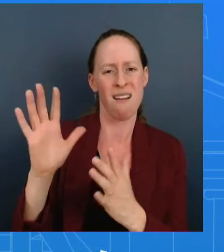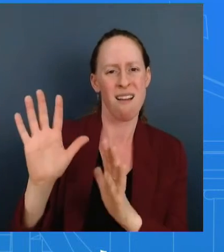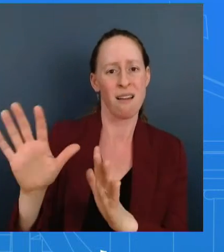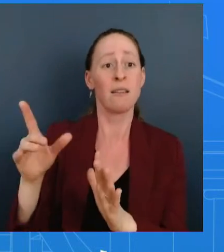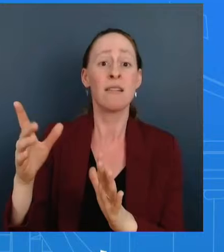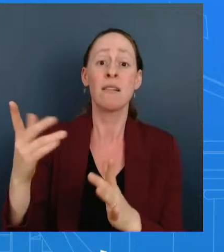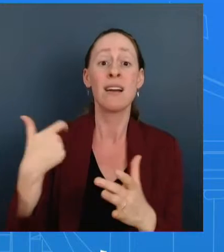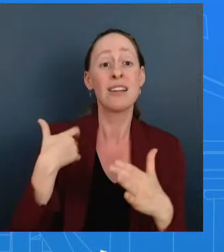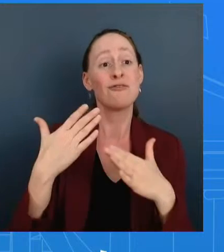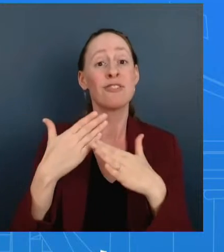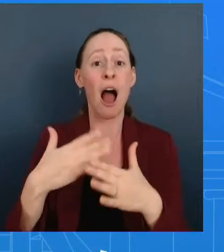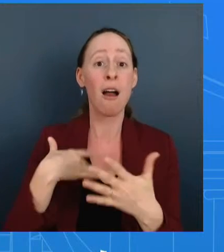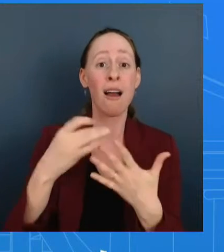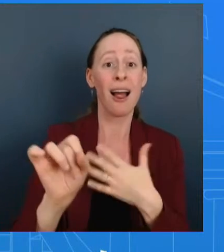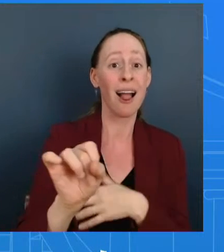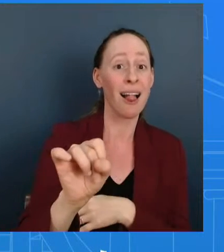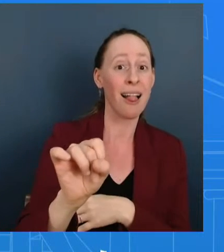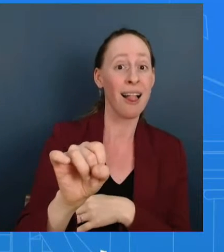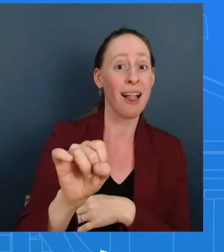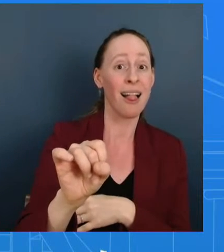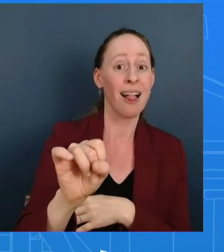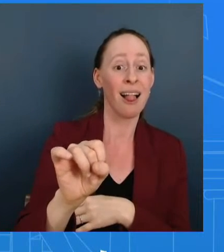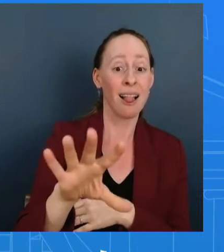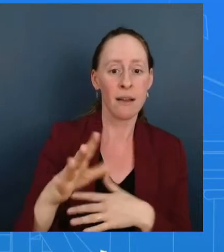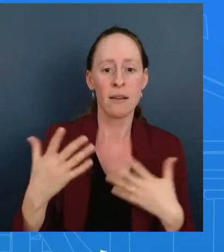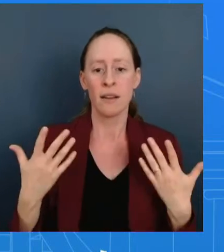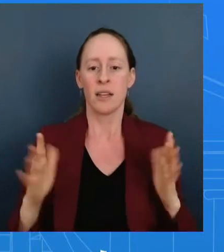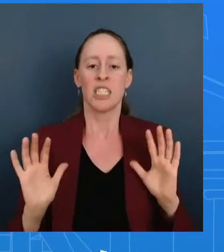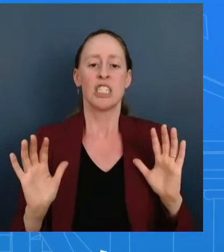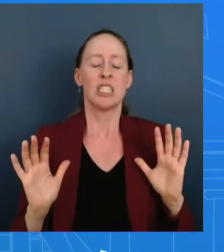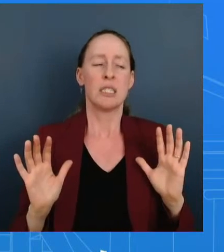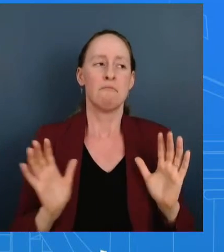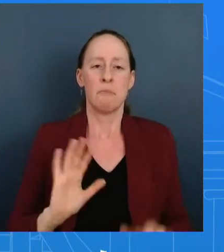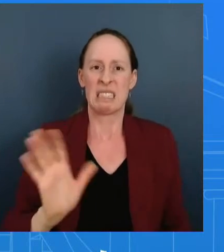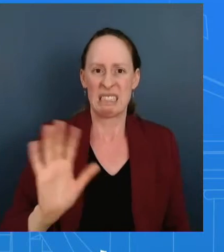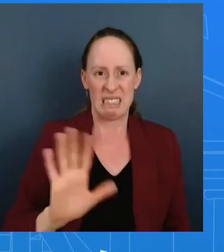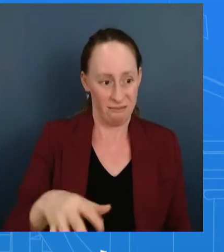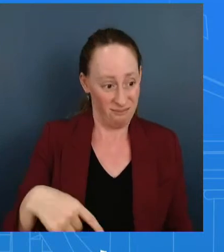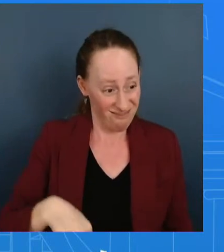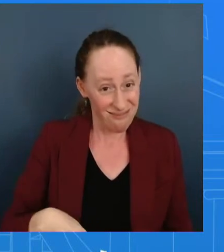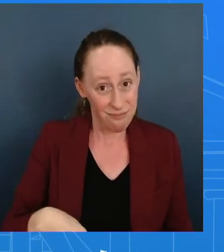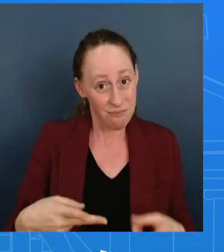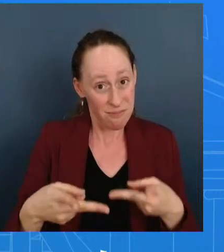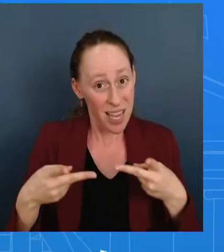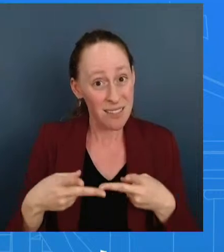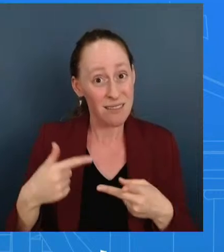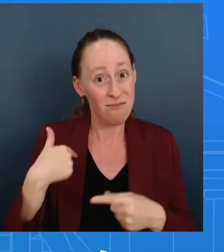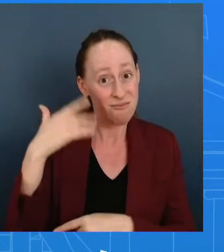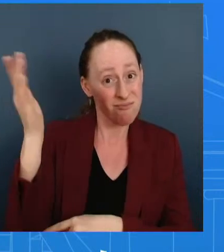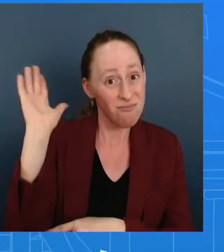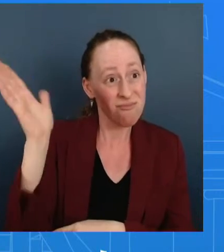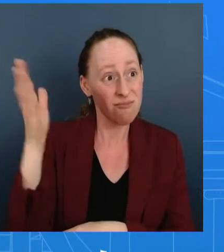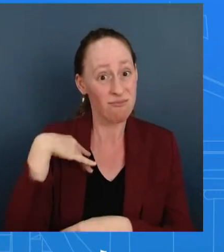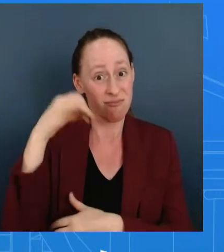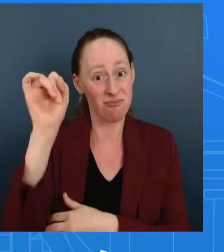it becomes a thing from this podium. So, what I can share -- and this is what I can share: He has seen a neurologist three times --